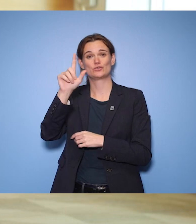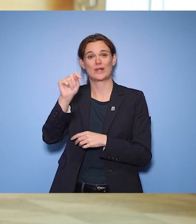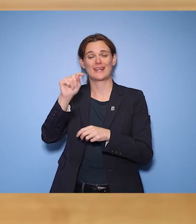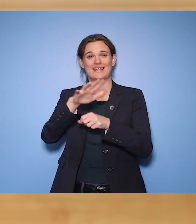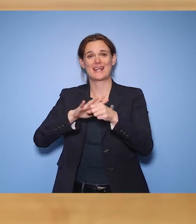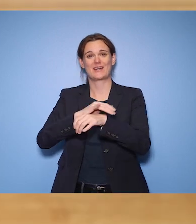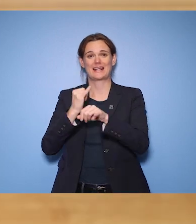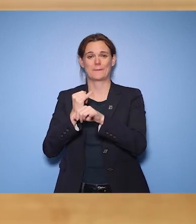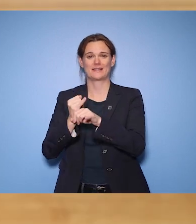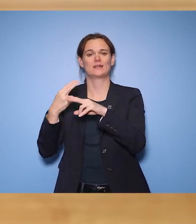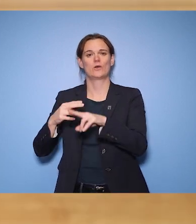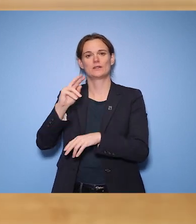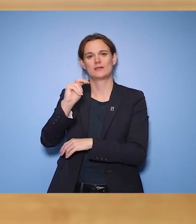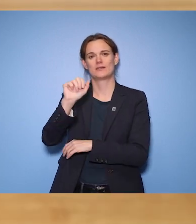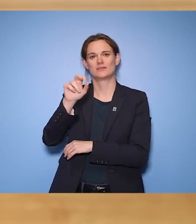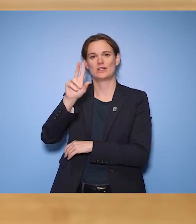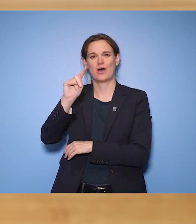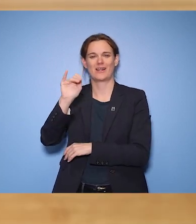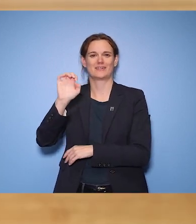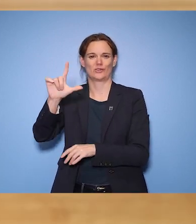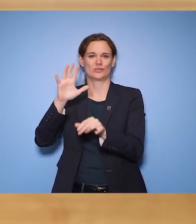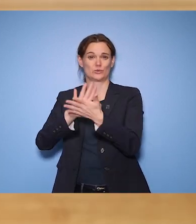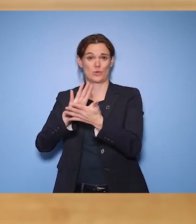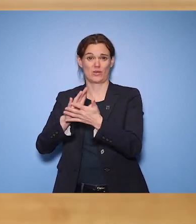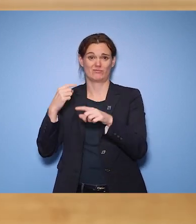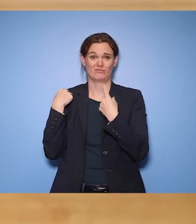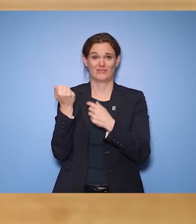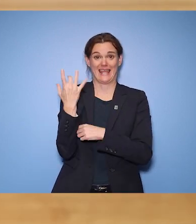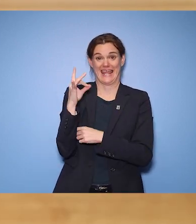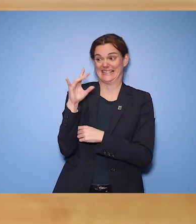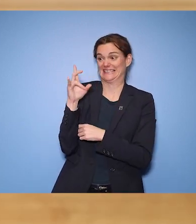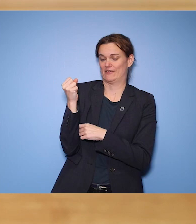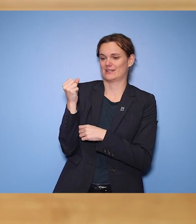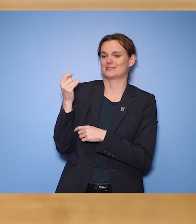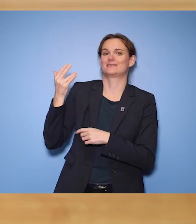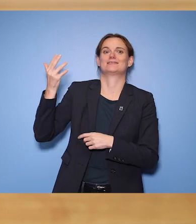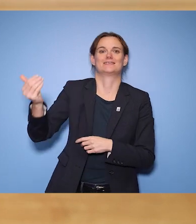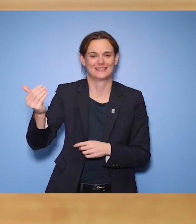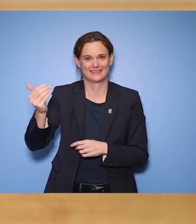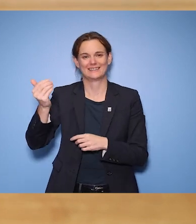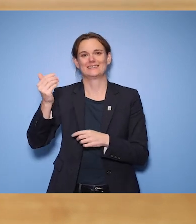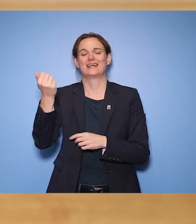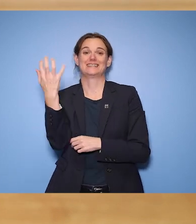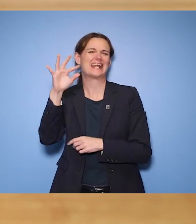Since the late 1800s we've certainly evolved through the 50s, 60s and 70s, nearly 20